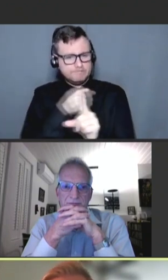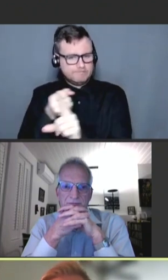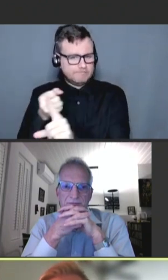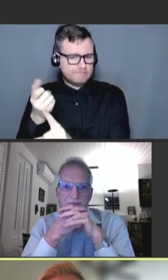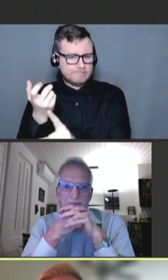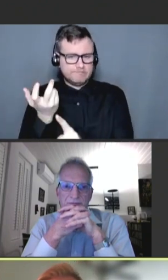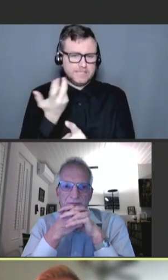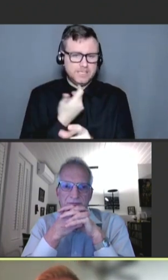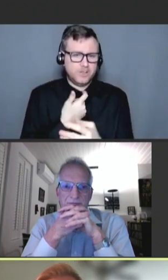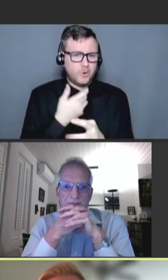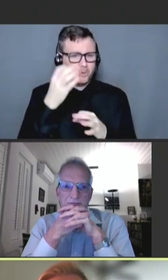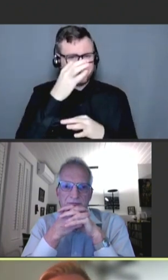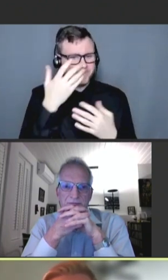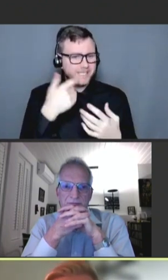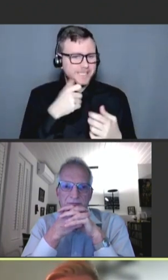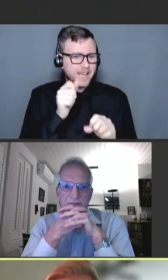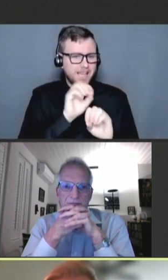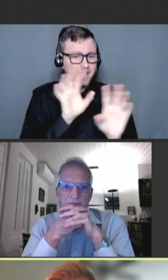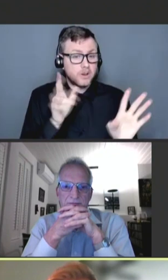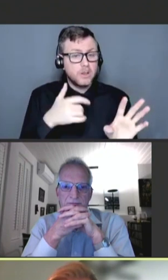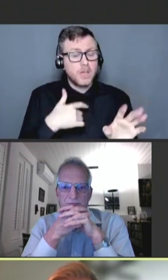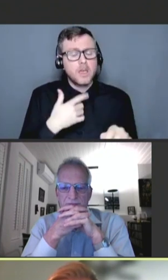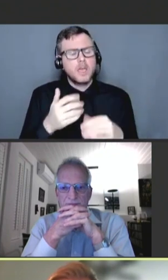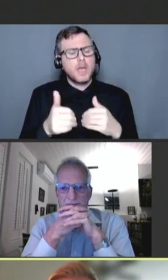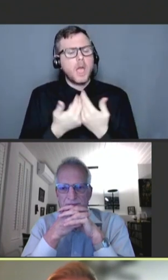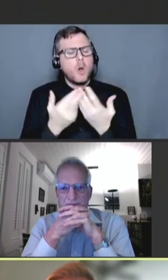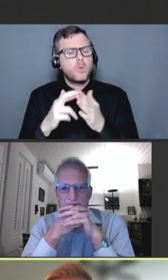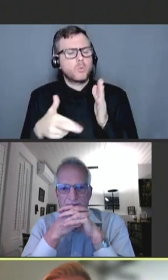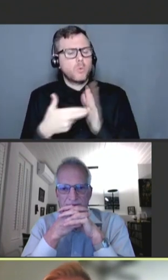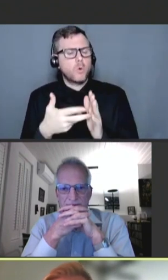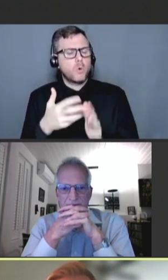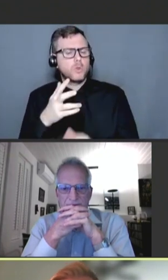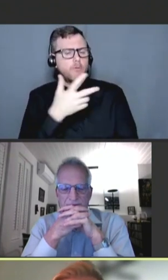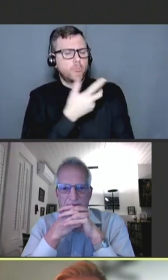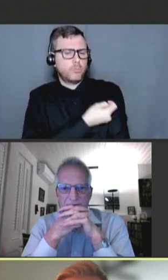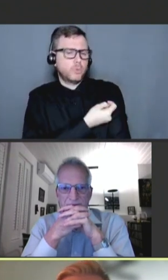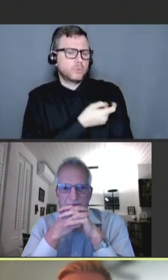unclear. And finally, the role of boosters, sort of in the same context, and in terms